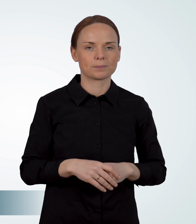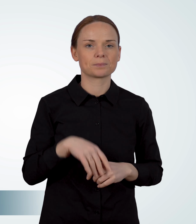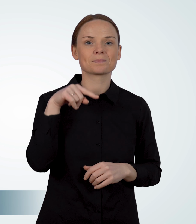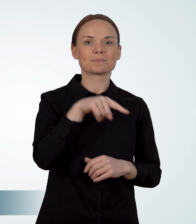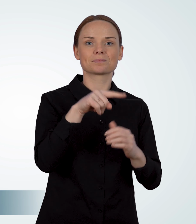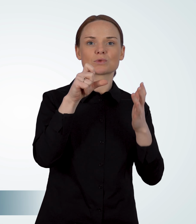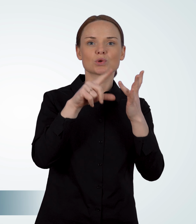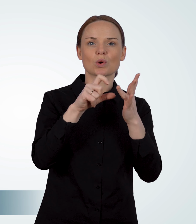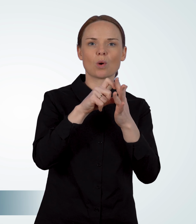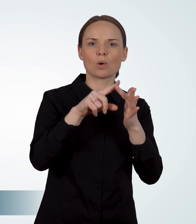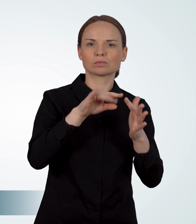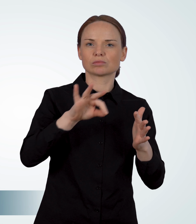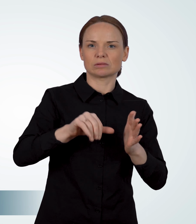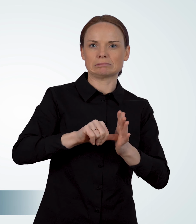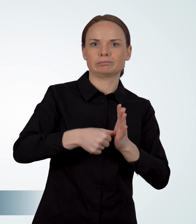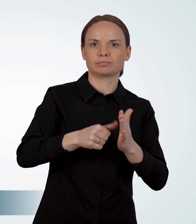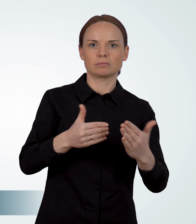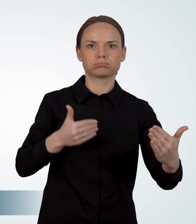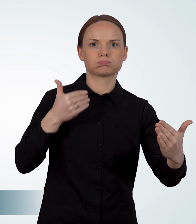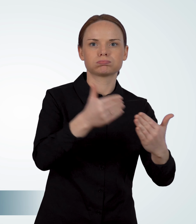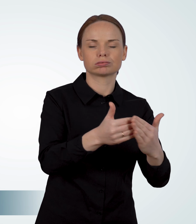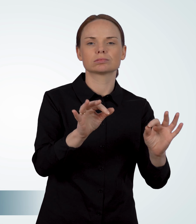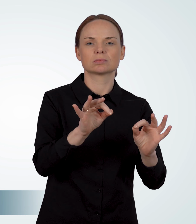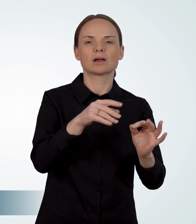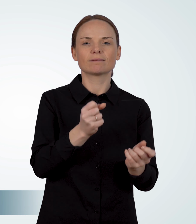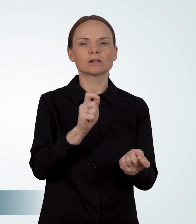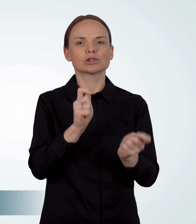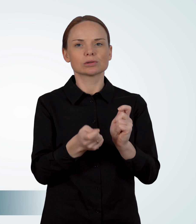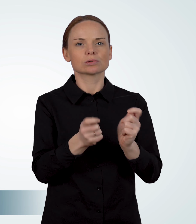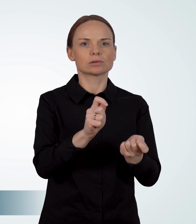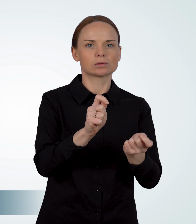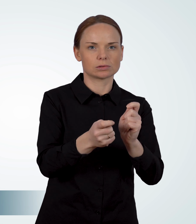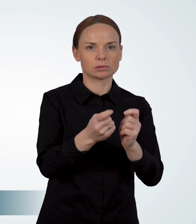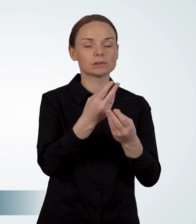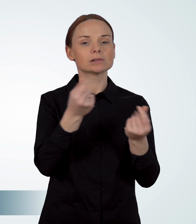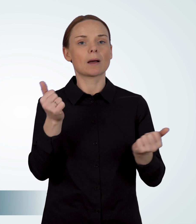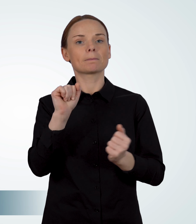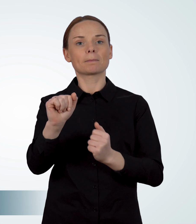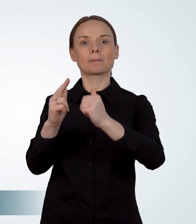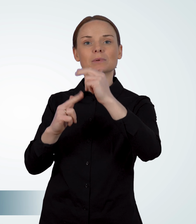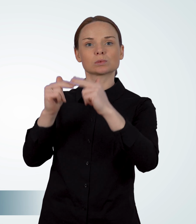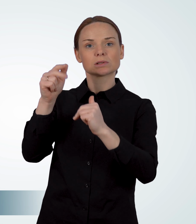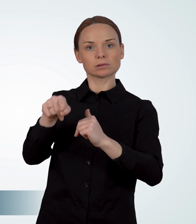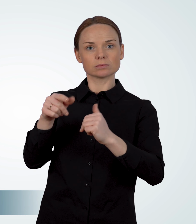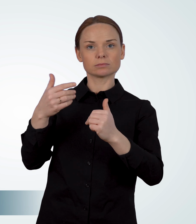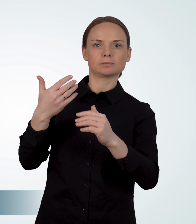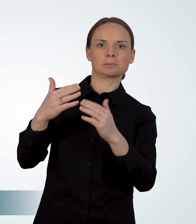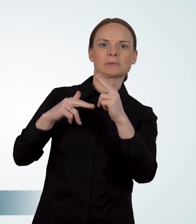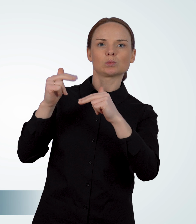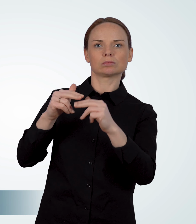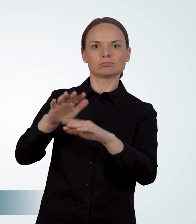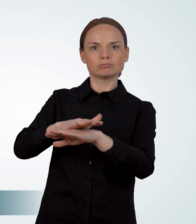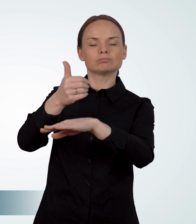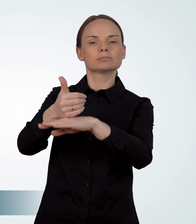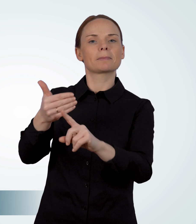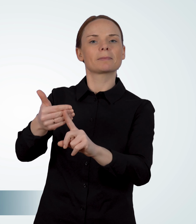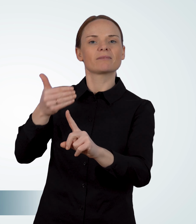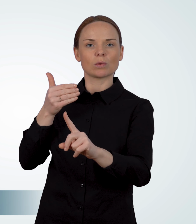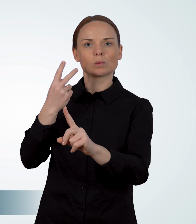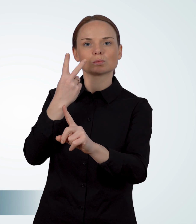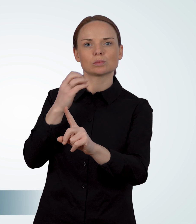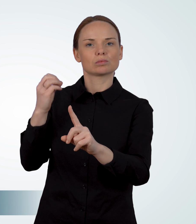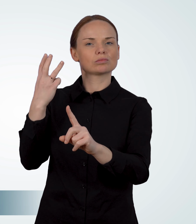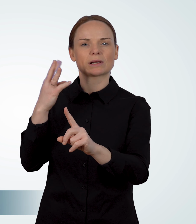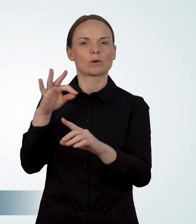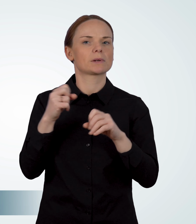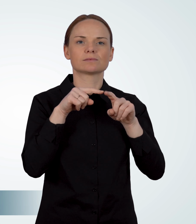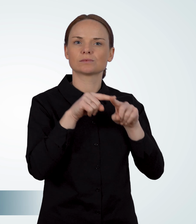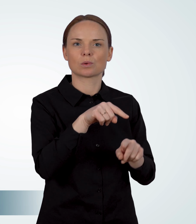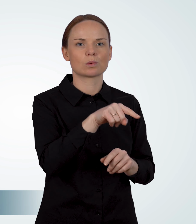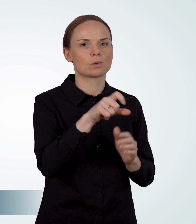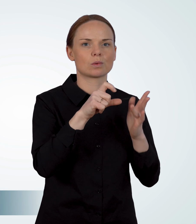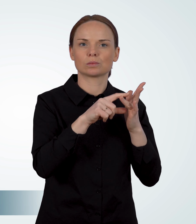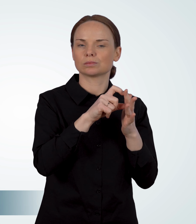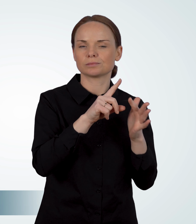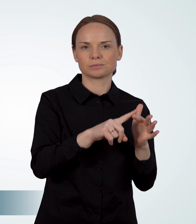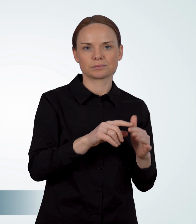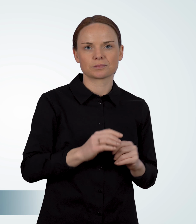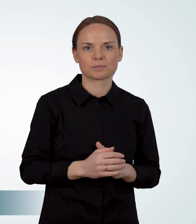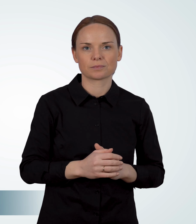However, the Code is not applied in a consistent way and some requirements do not apply to buildings built before 2003.